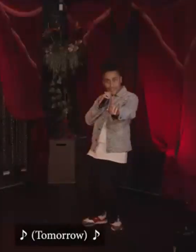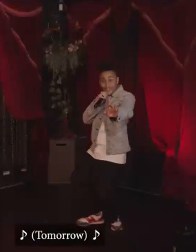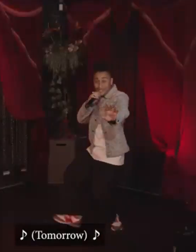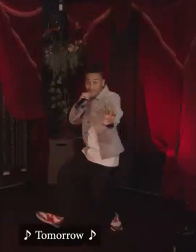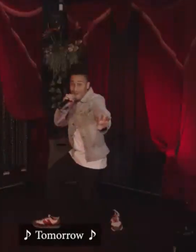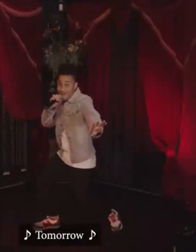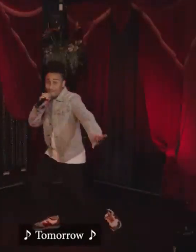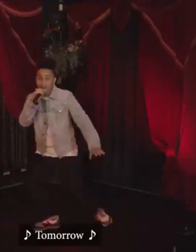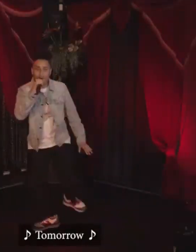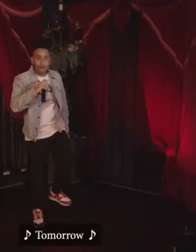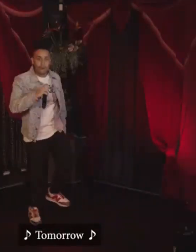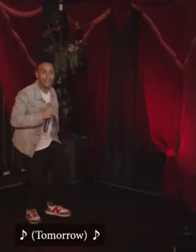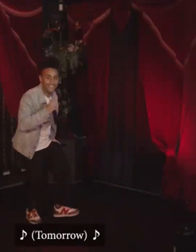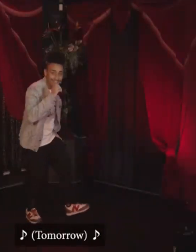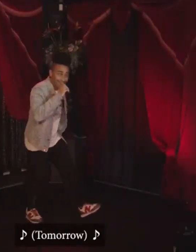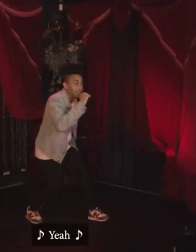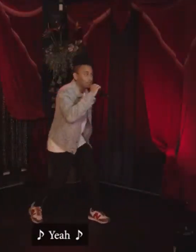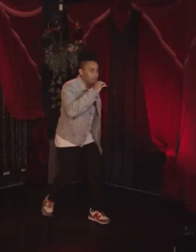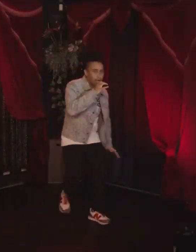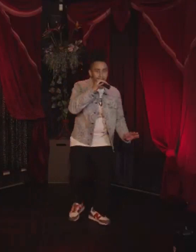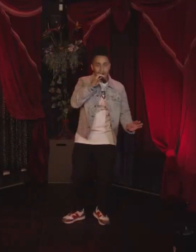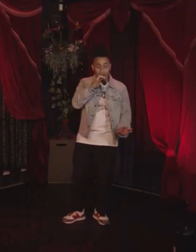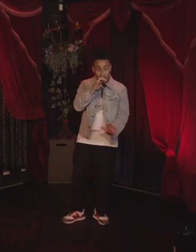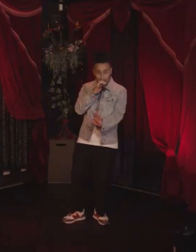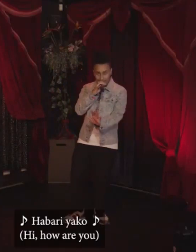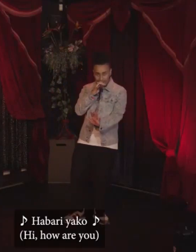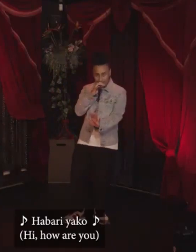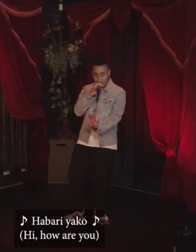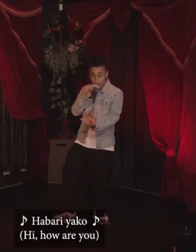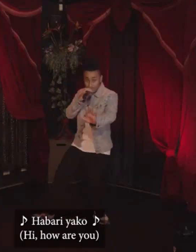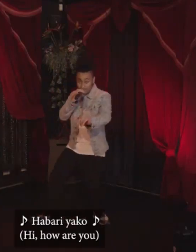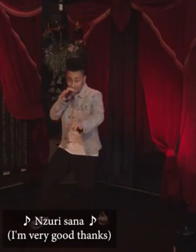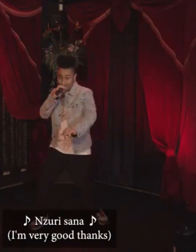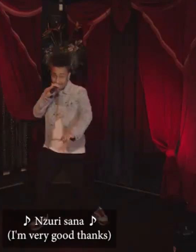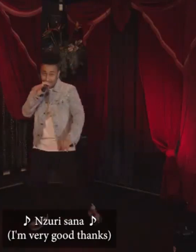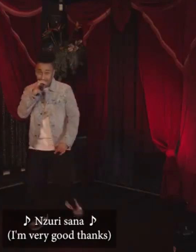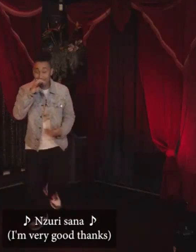Tomorrow, tomorrow. Tomorrow. Tomorrow, tomorrow. Tomorrow.